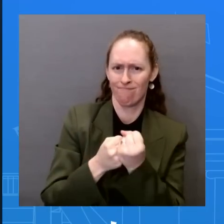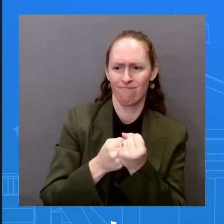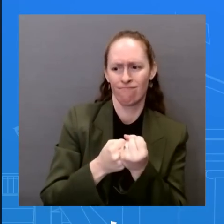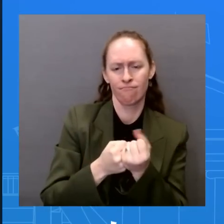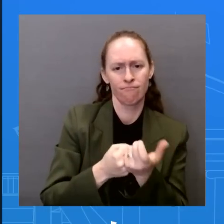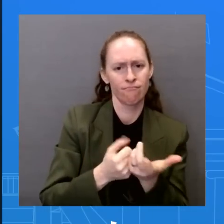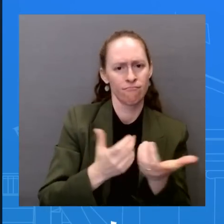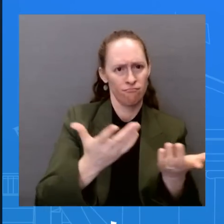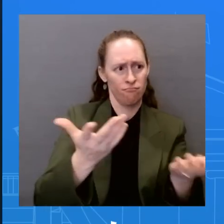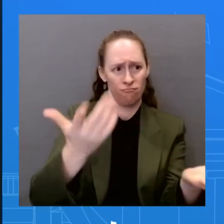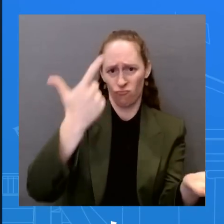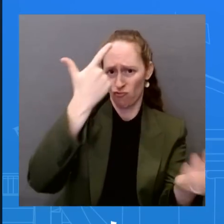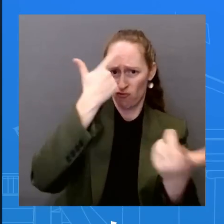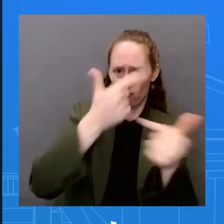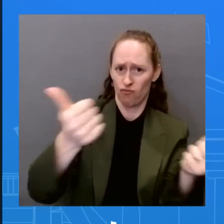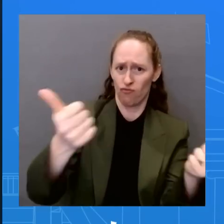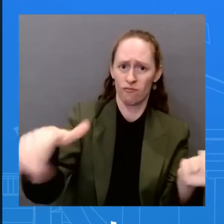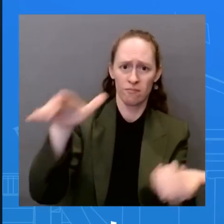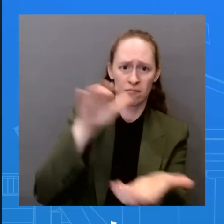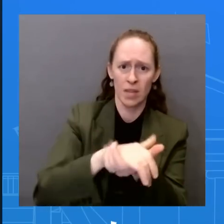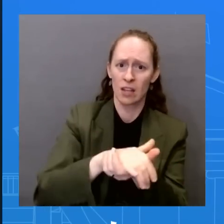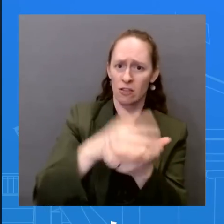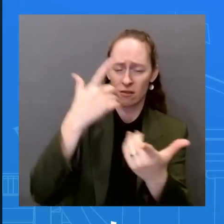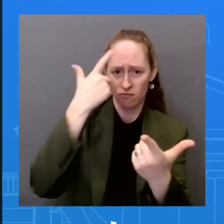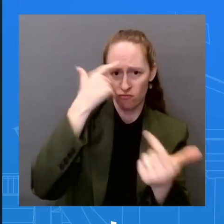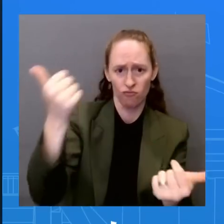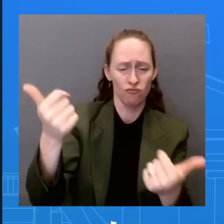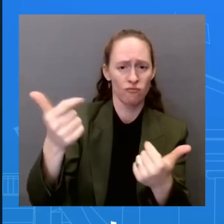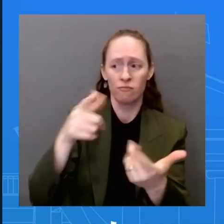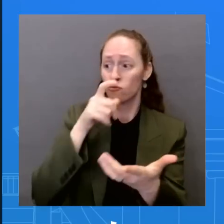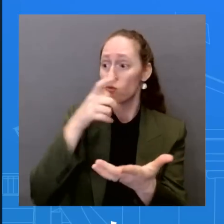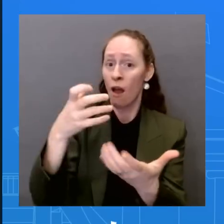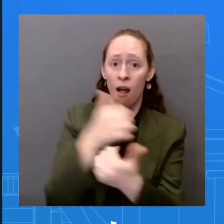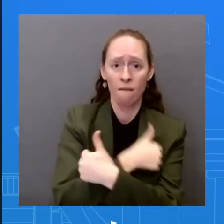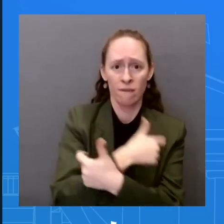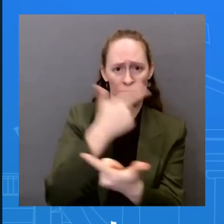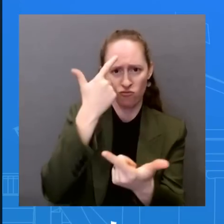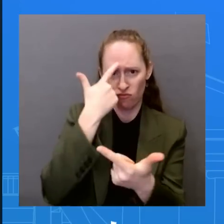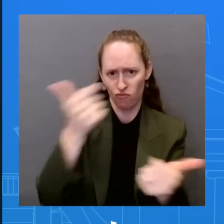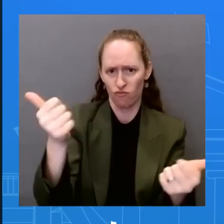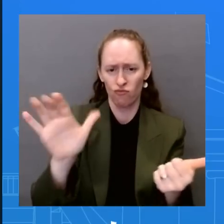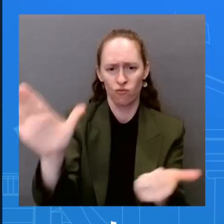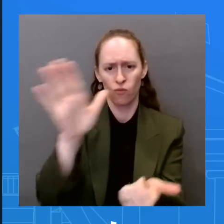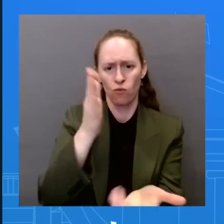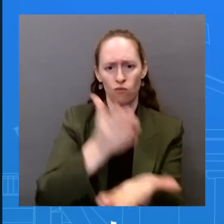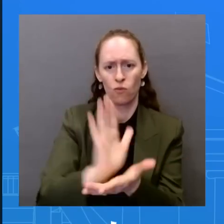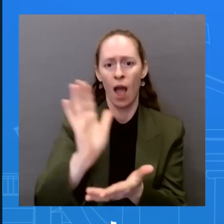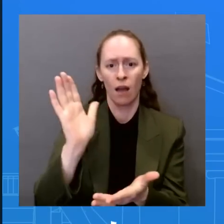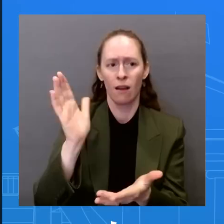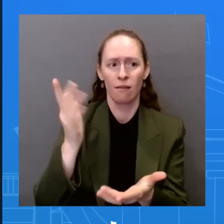And he believes it is non-negotiable, and the Senate should act swiftly to get this to the President's desk.